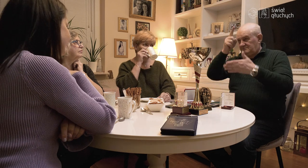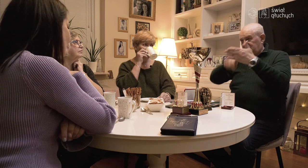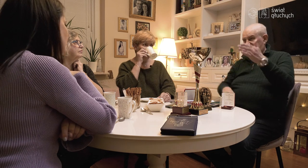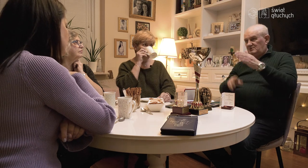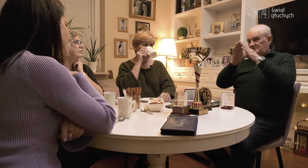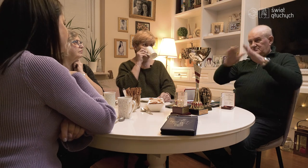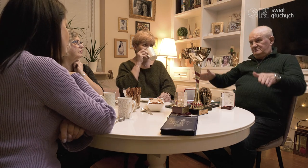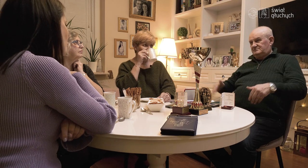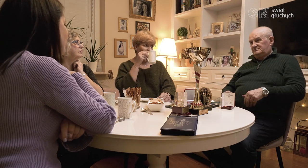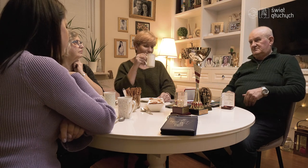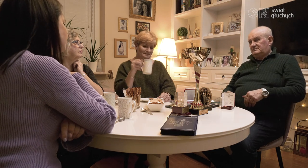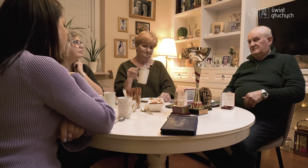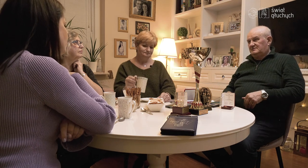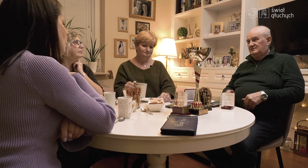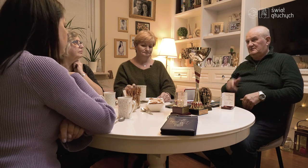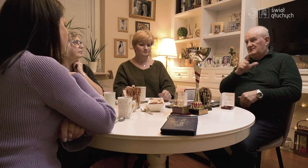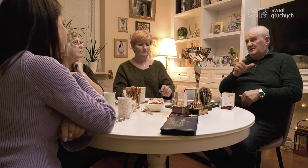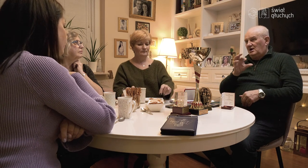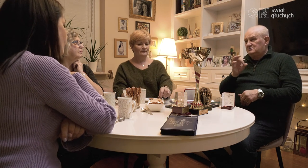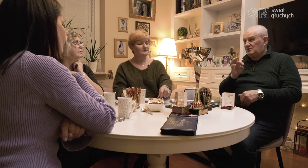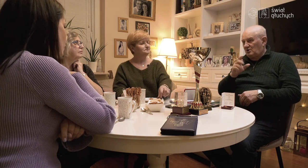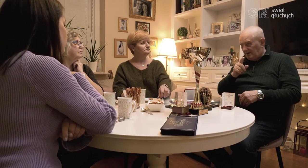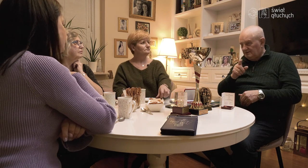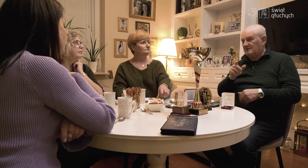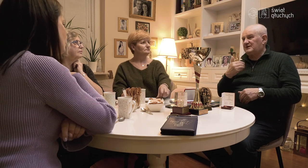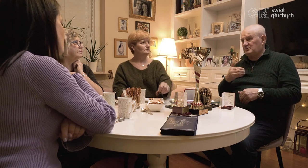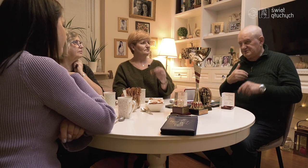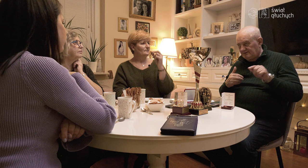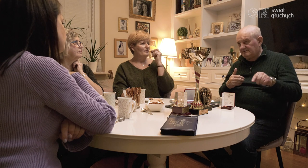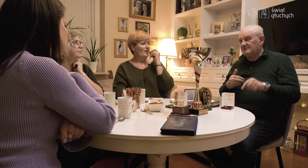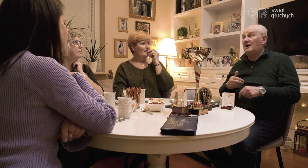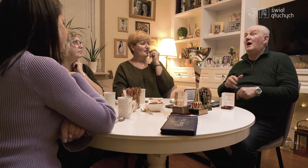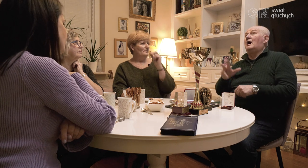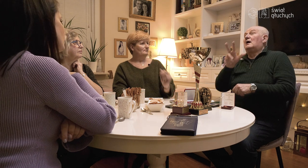There we were at a camp for a month.